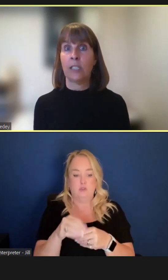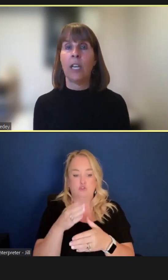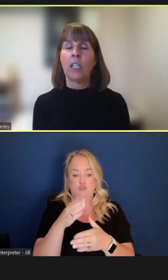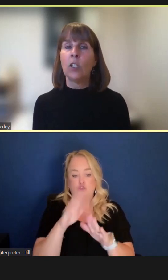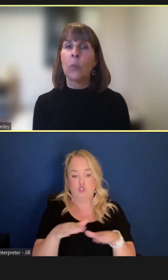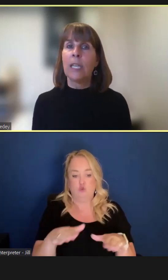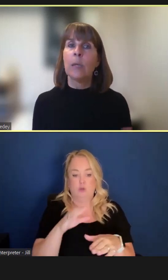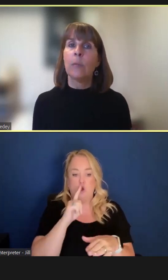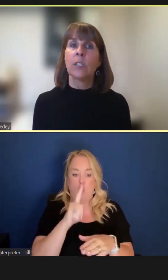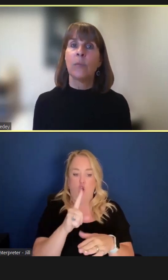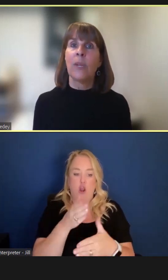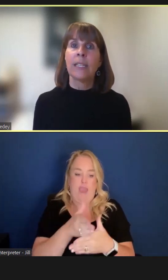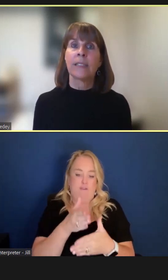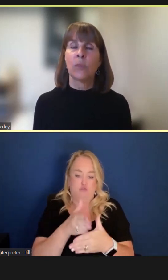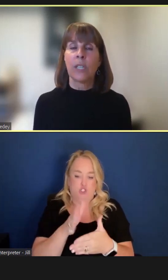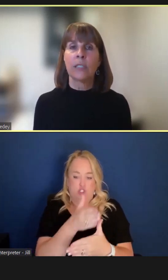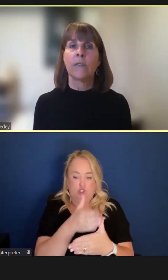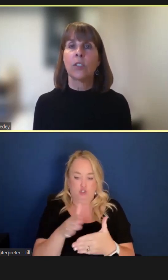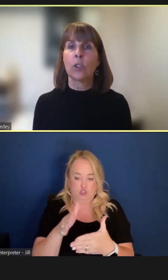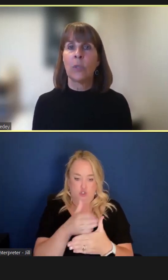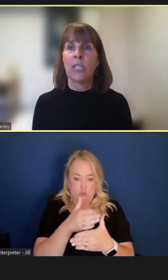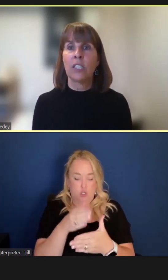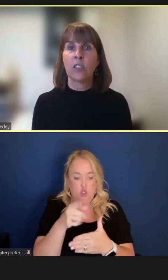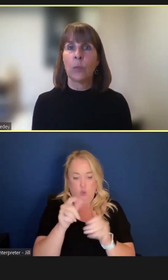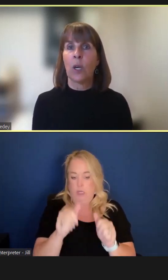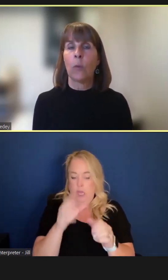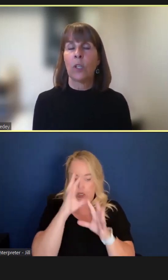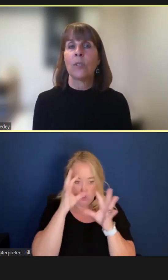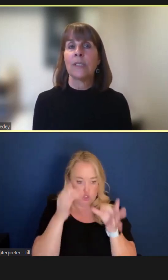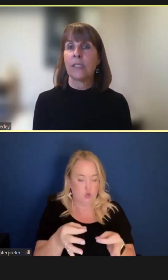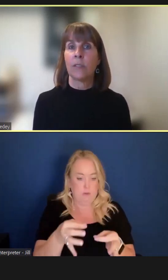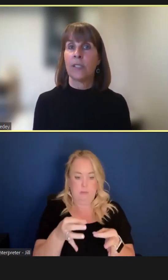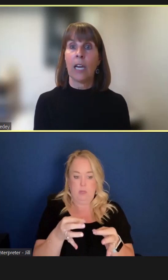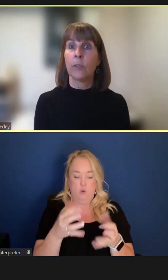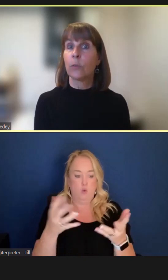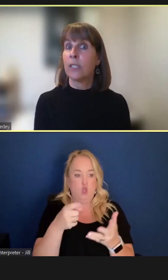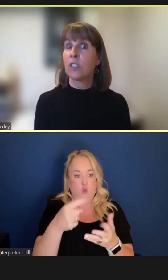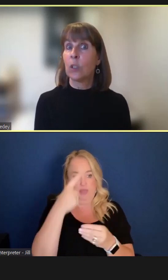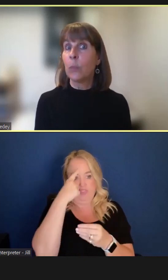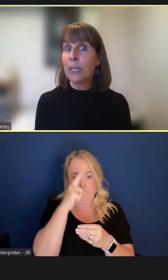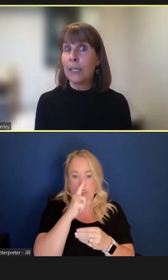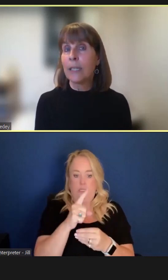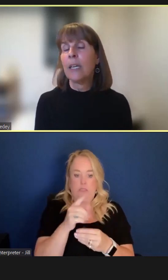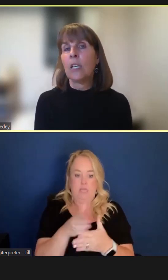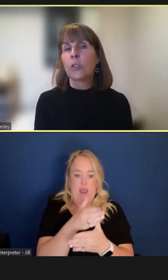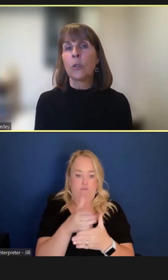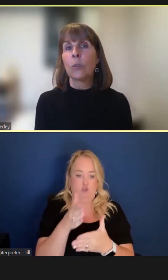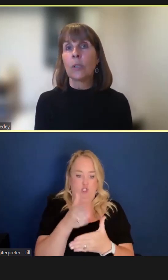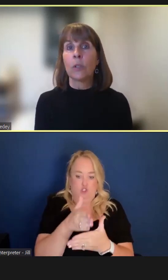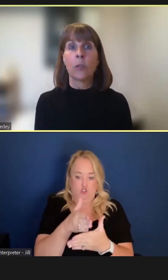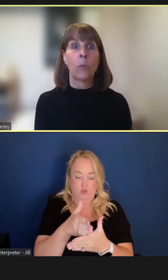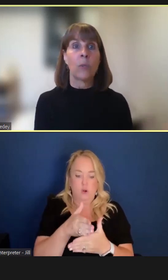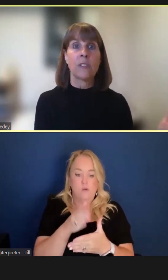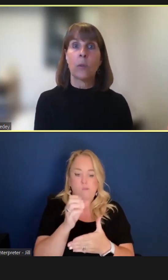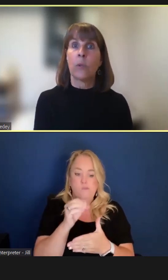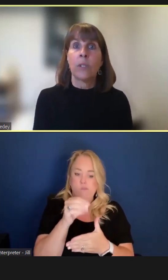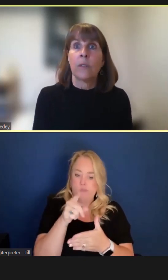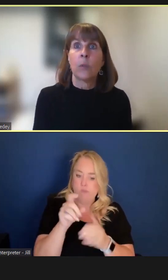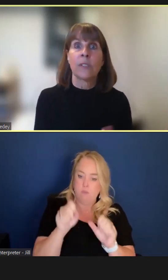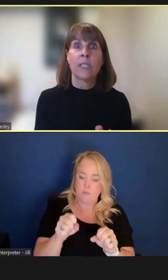you'll be able to make subjective determinations about what you consider the average range to be so you can look at what's the what are the percentage of